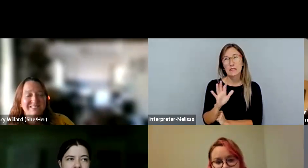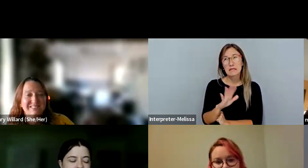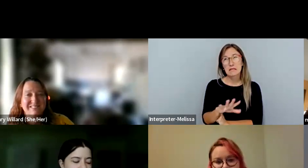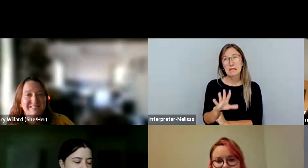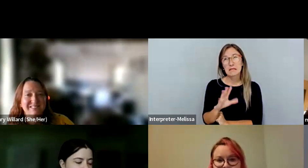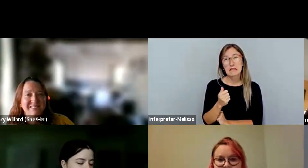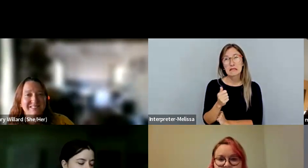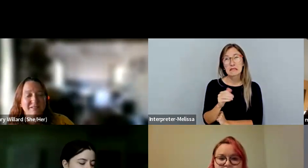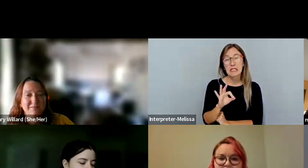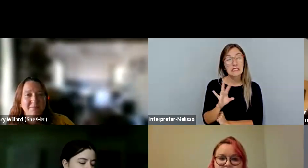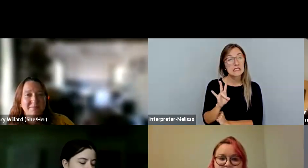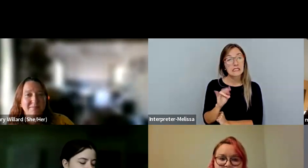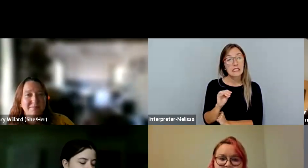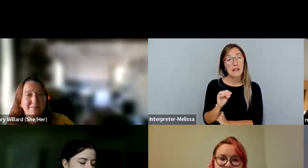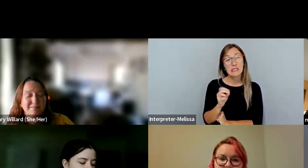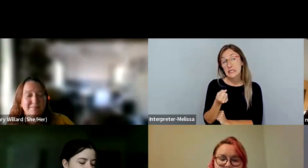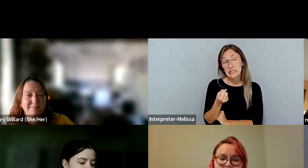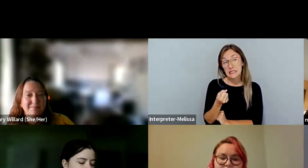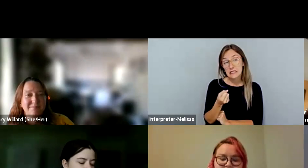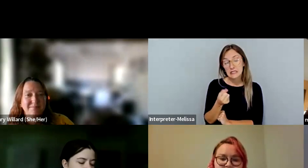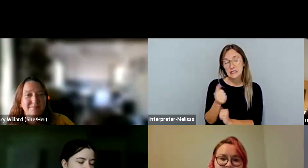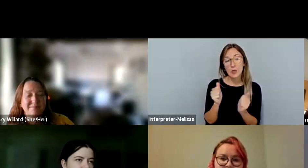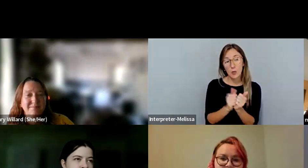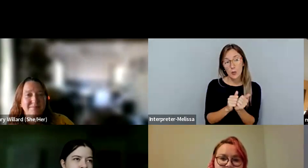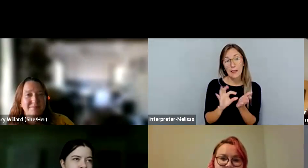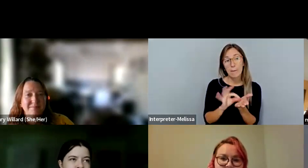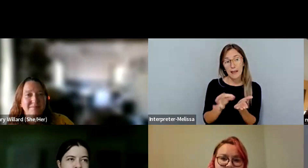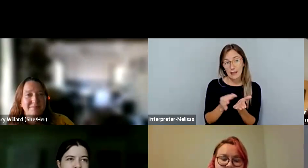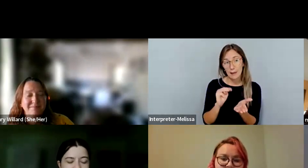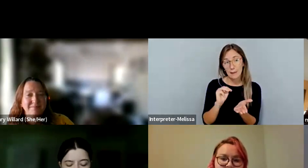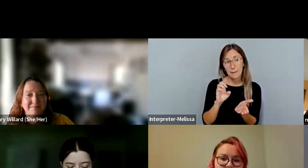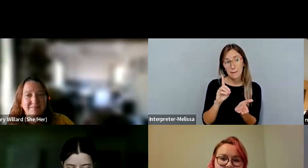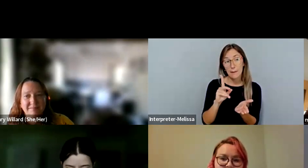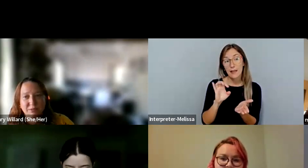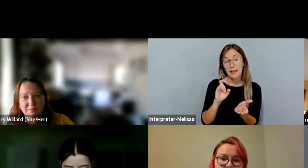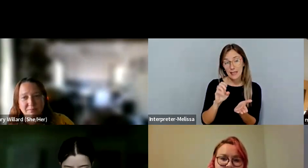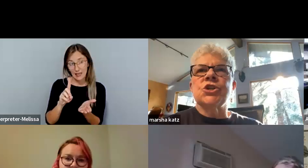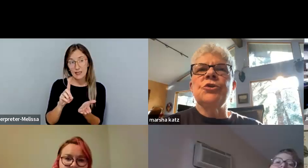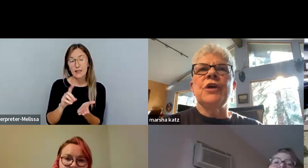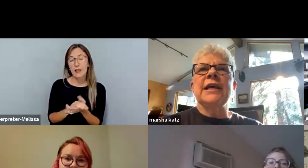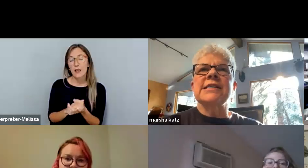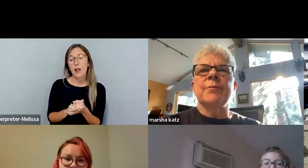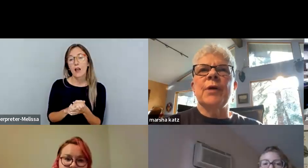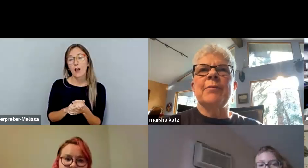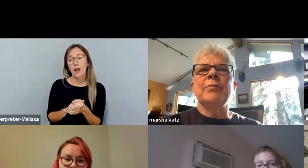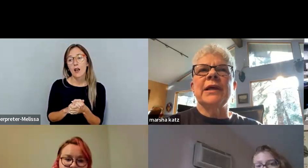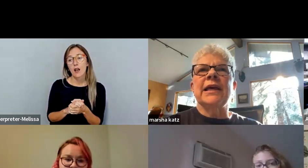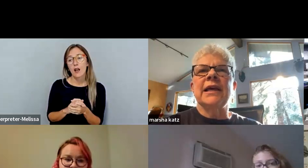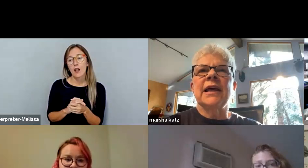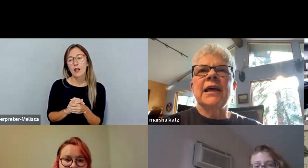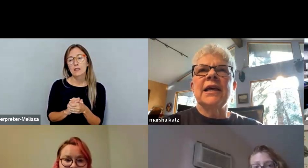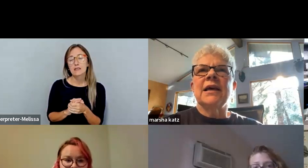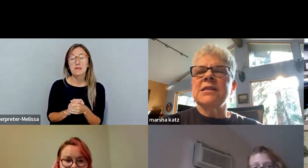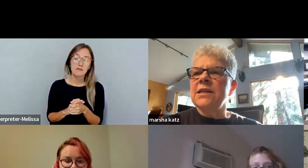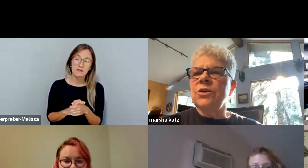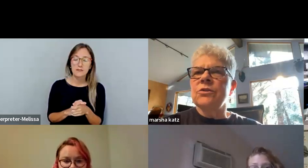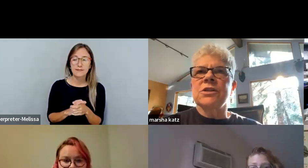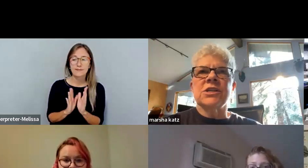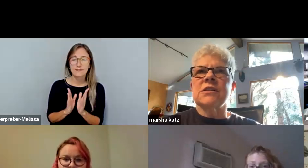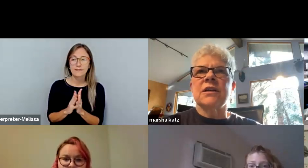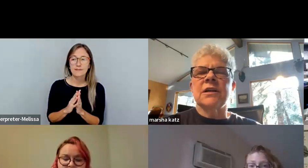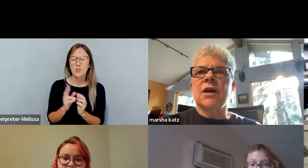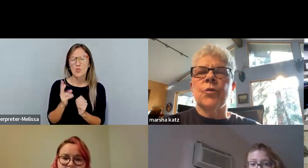2006 to 2012. The Social Security act itself passed in 1935. SSI came